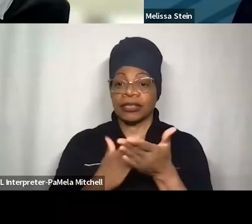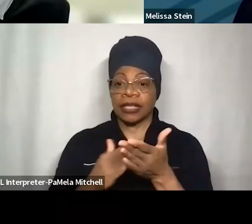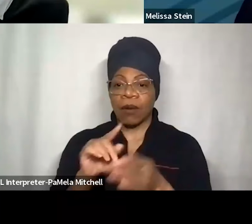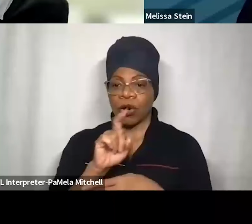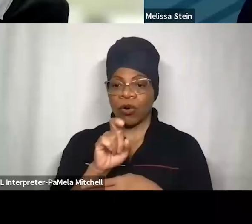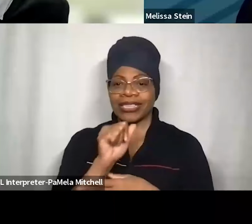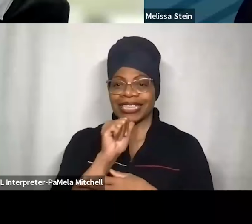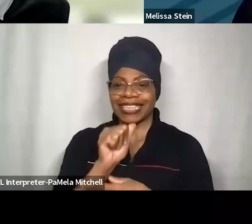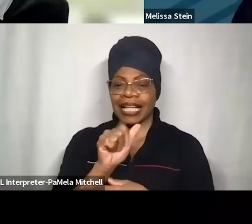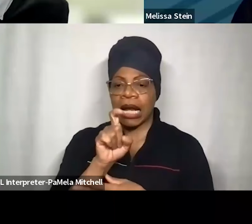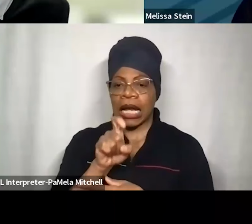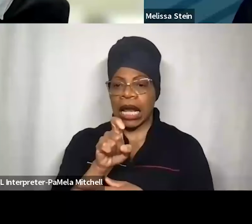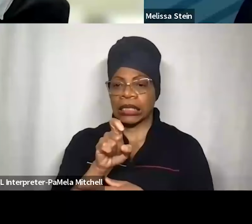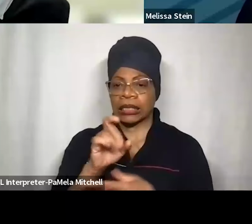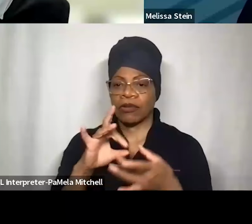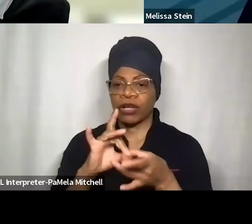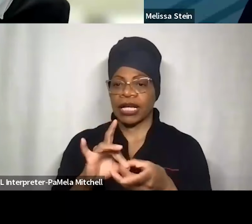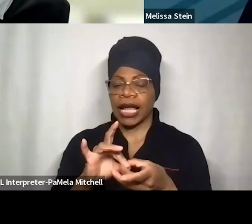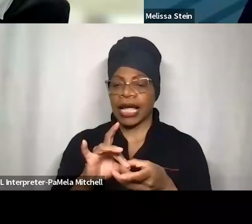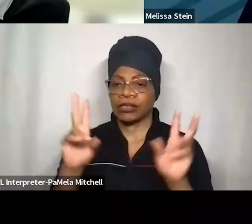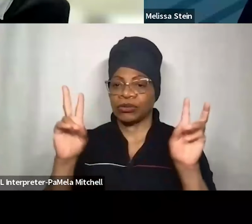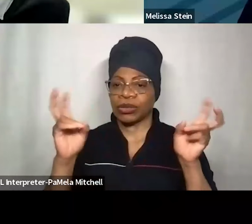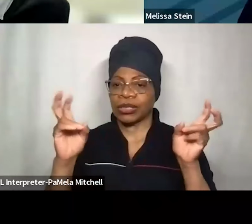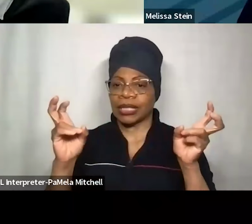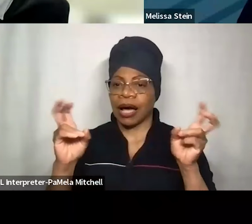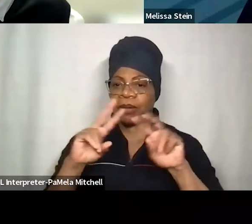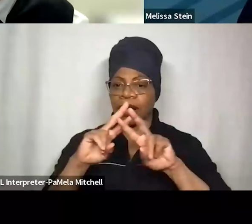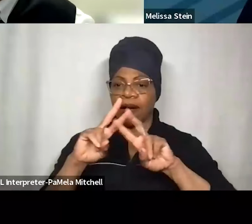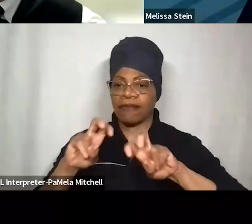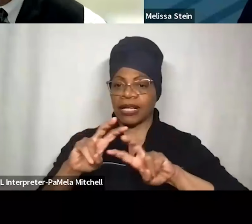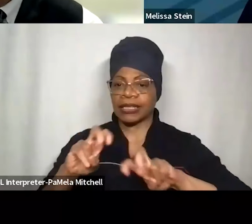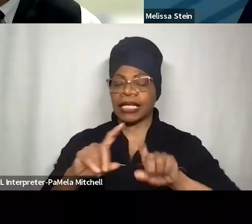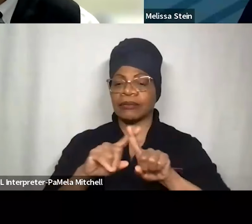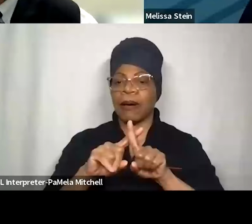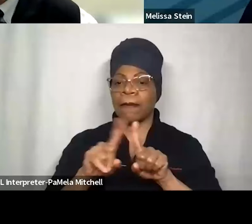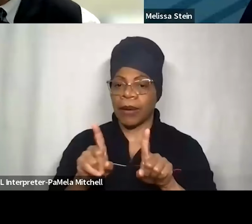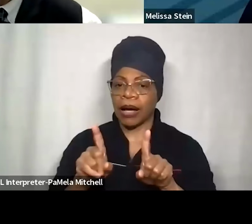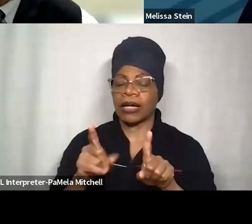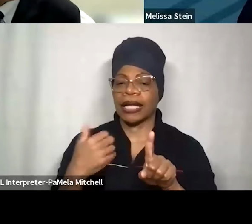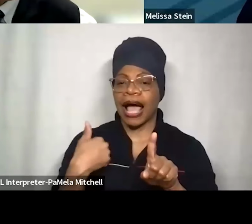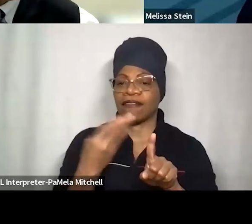to the topic of screening and assessment, but we'll get into those, maybe just a couple, since we have some time.